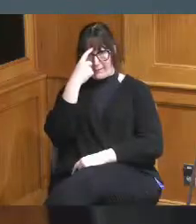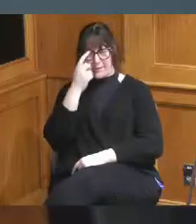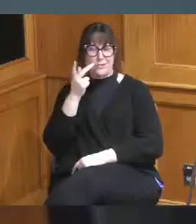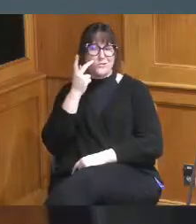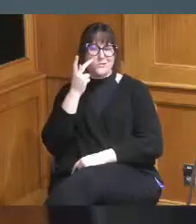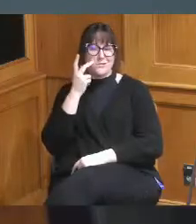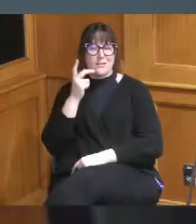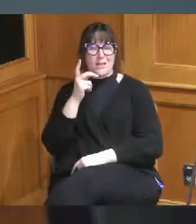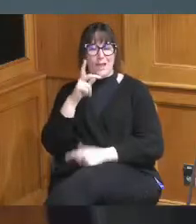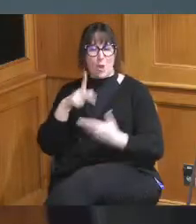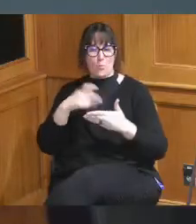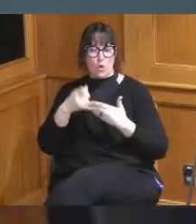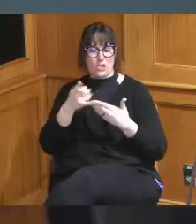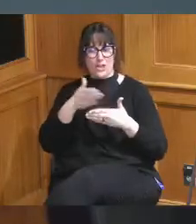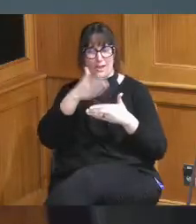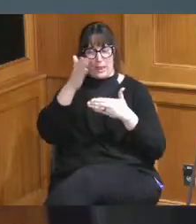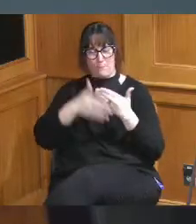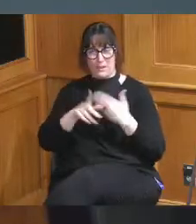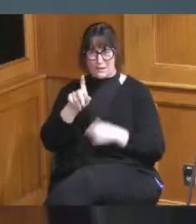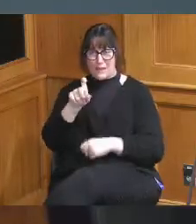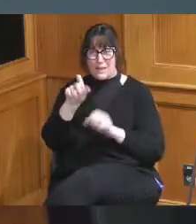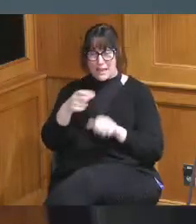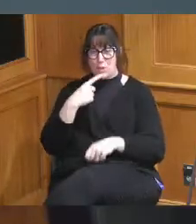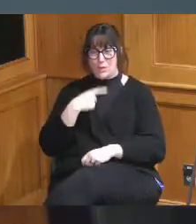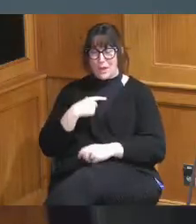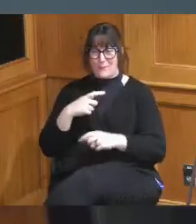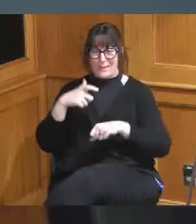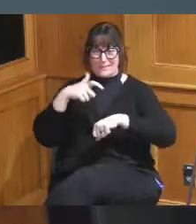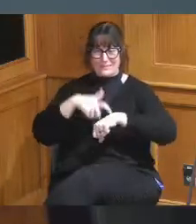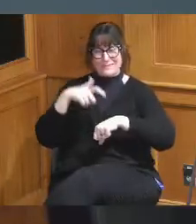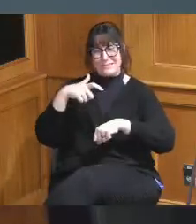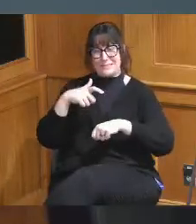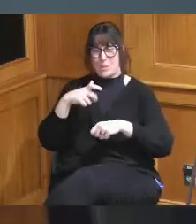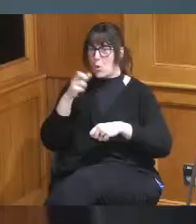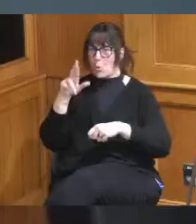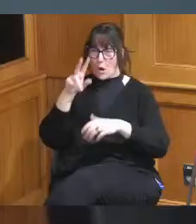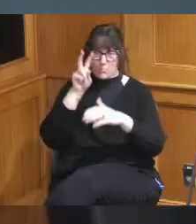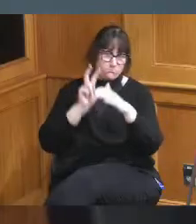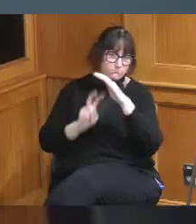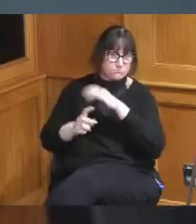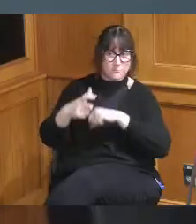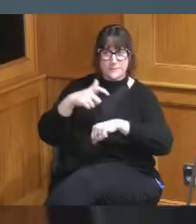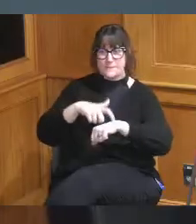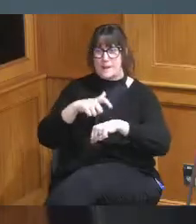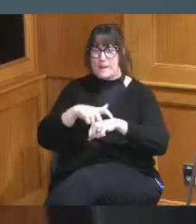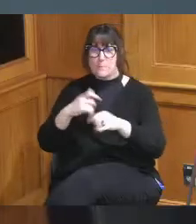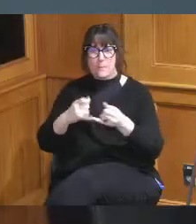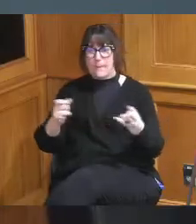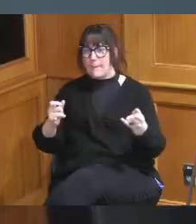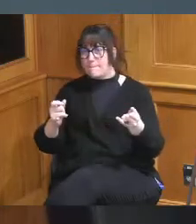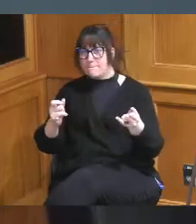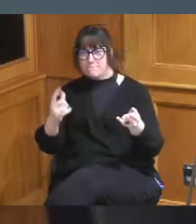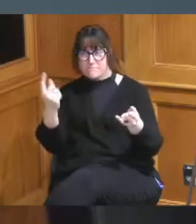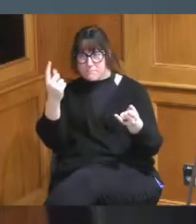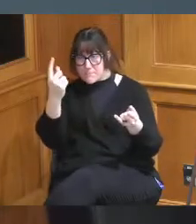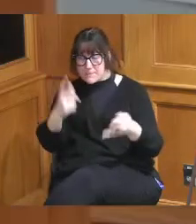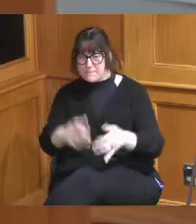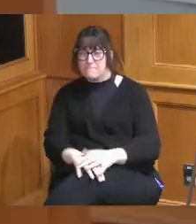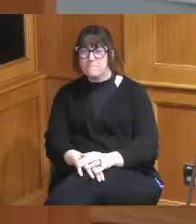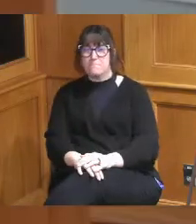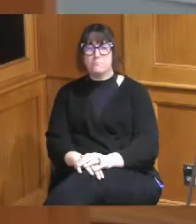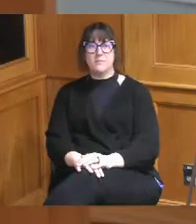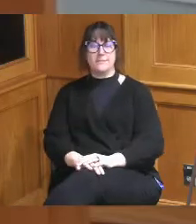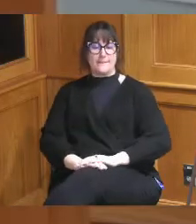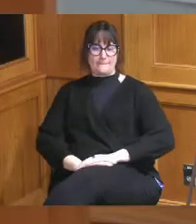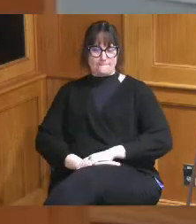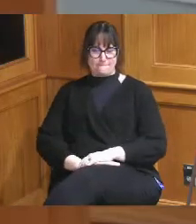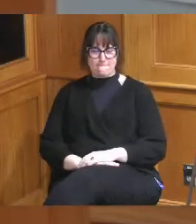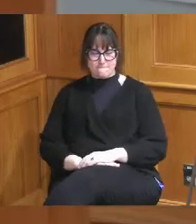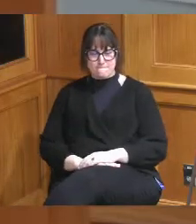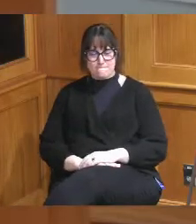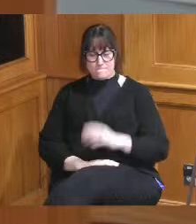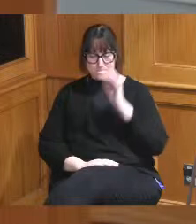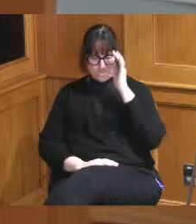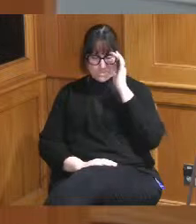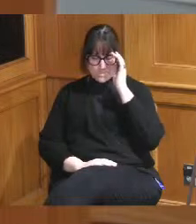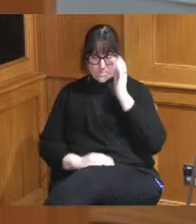re-entry can you give me a date or projected date or I'd like well we just yesterday had a